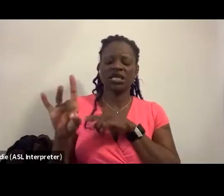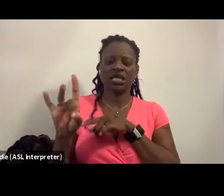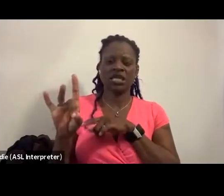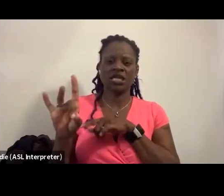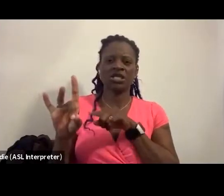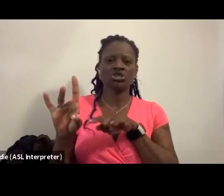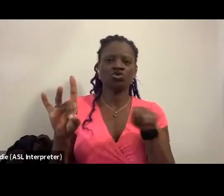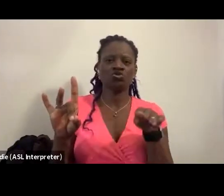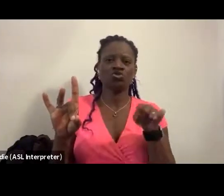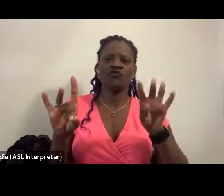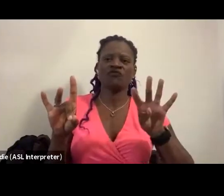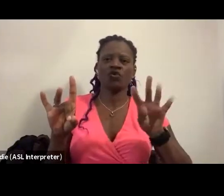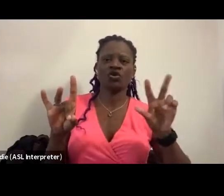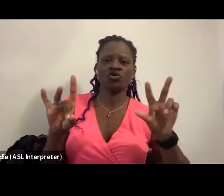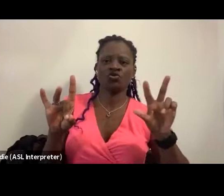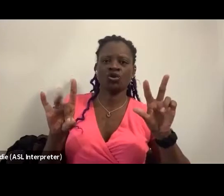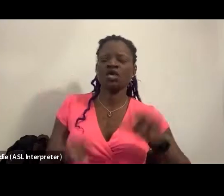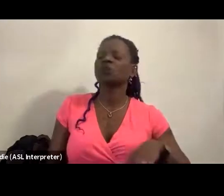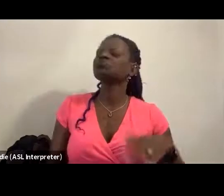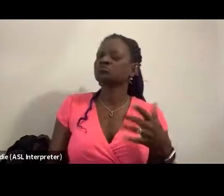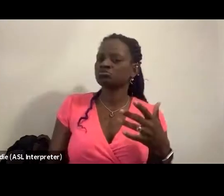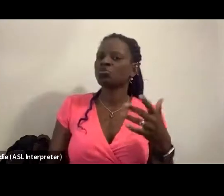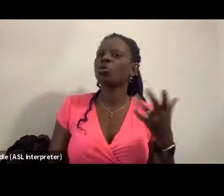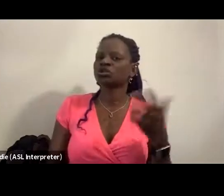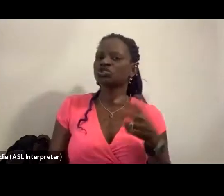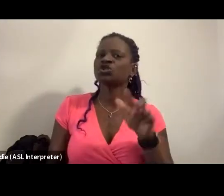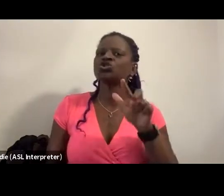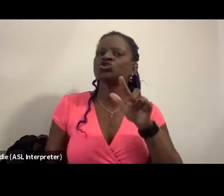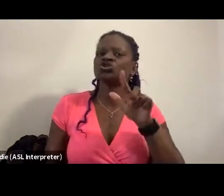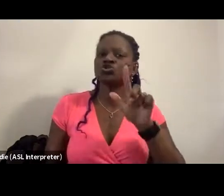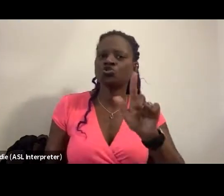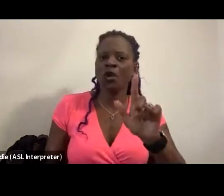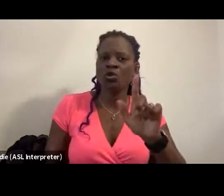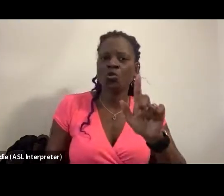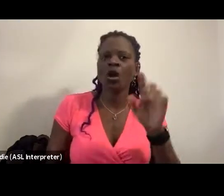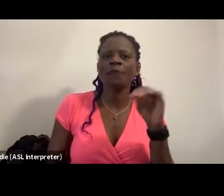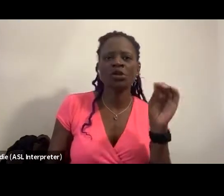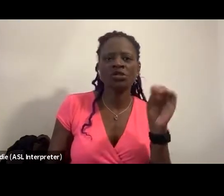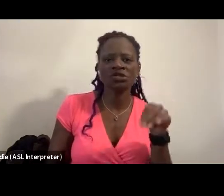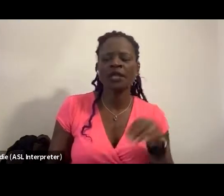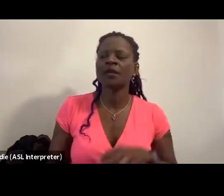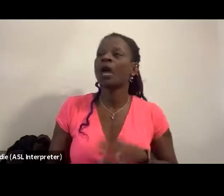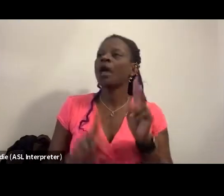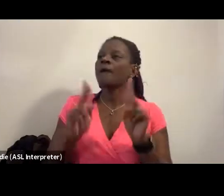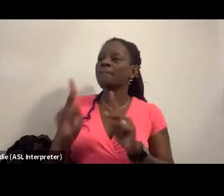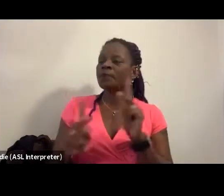Among people that indicated a racial or ethnic affiliation, the most reluctant to